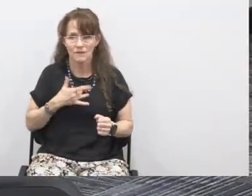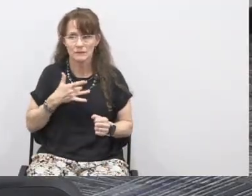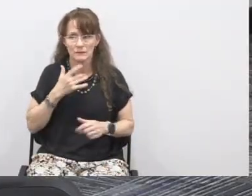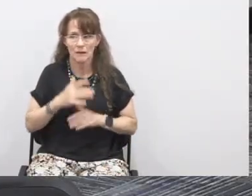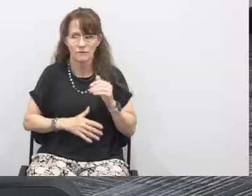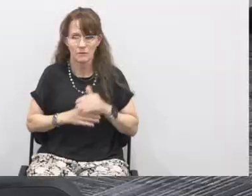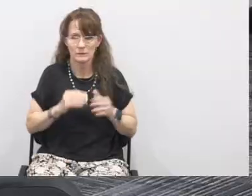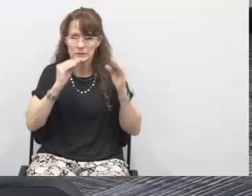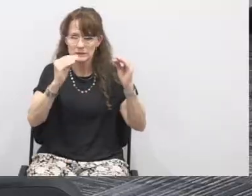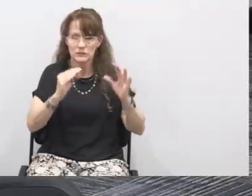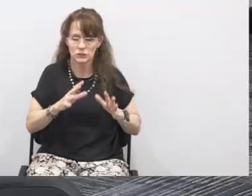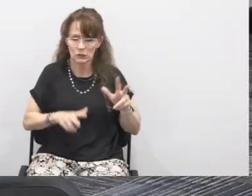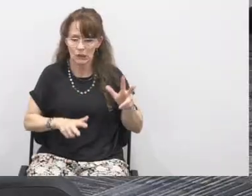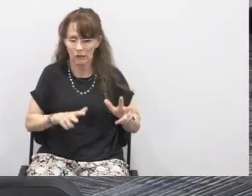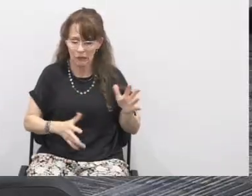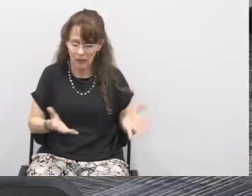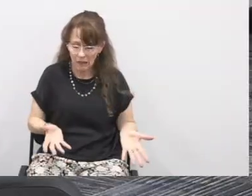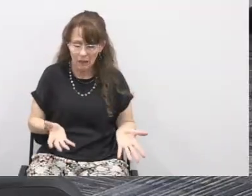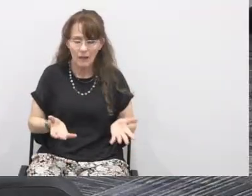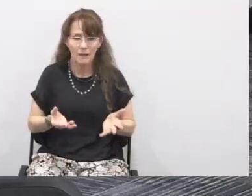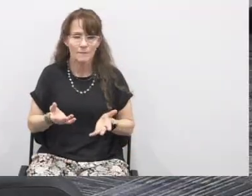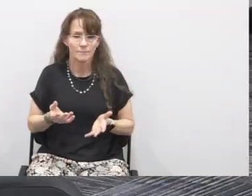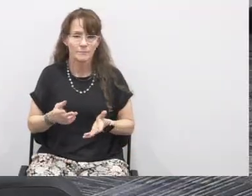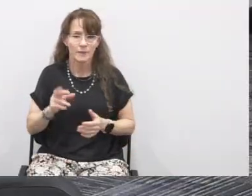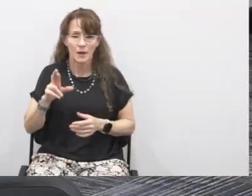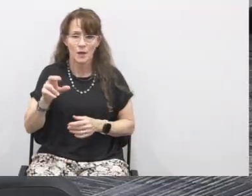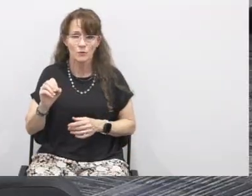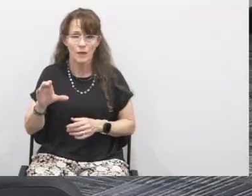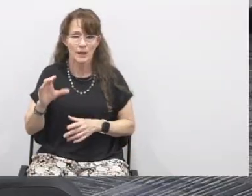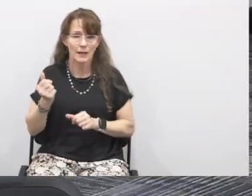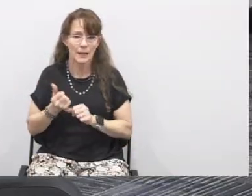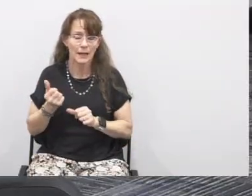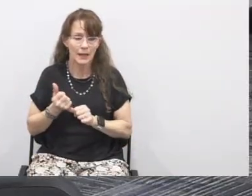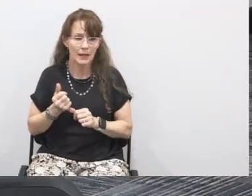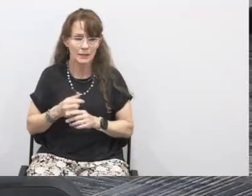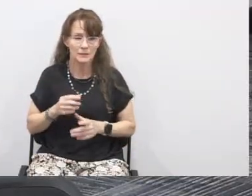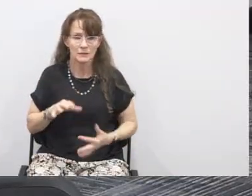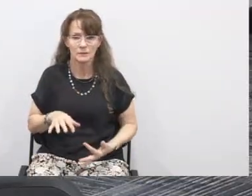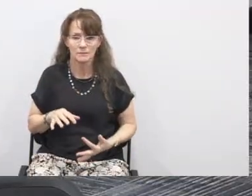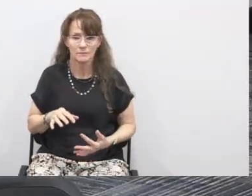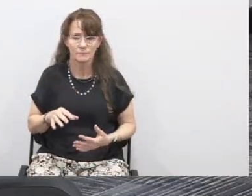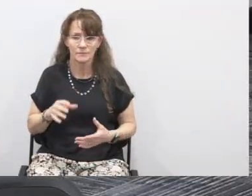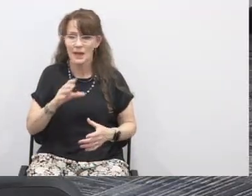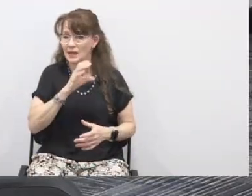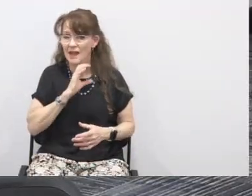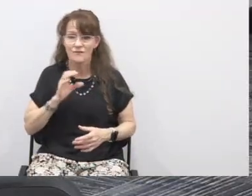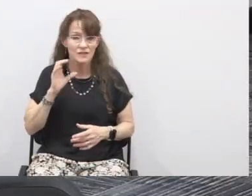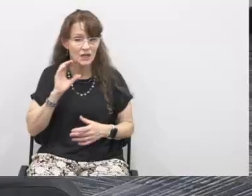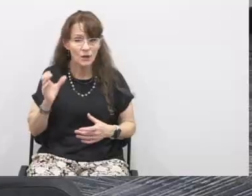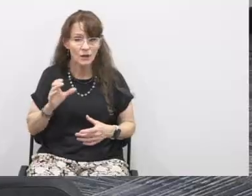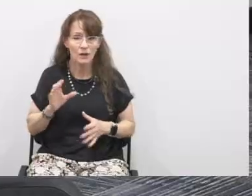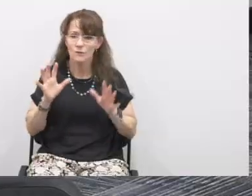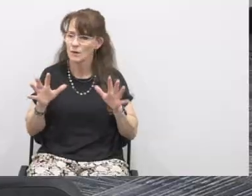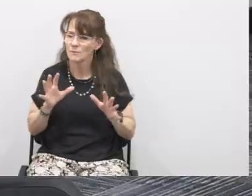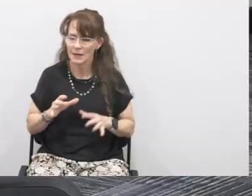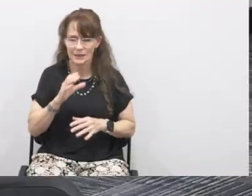Sometimes it might be a wreck aid, or a special, or cafeteria. We have amazing cafeteria workers